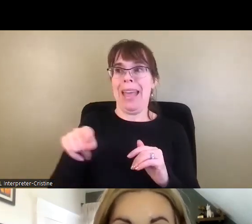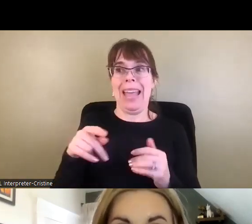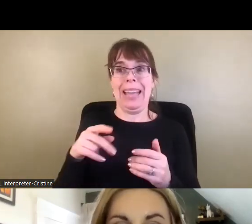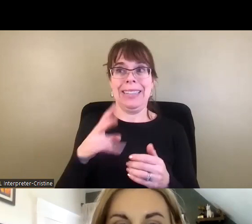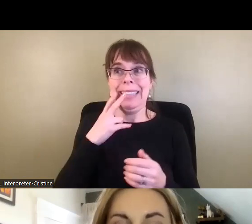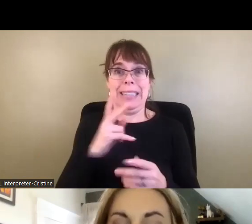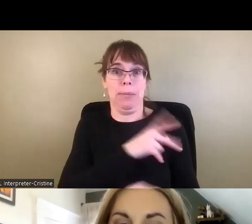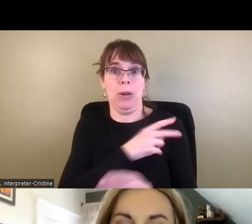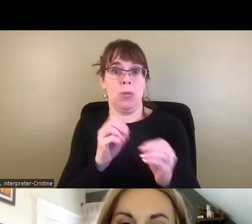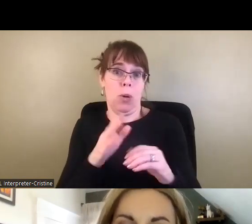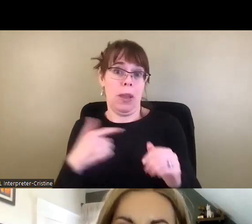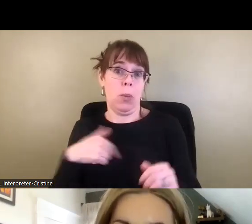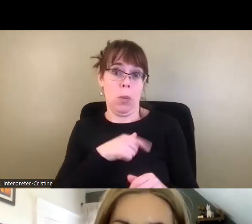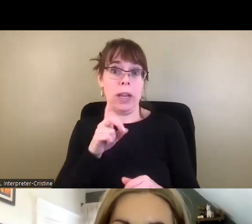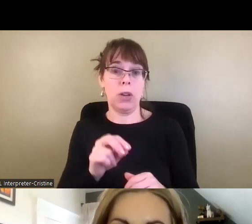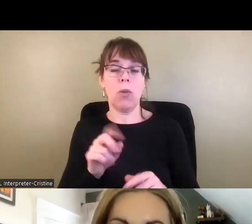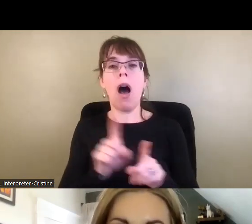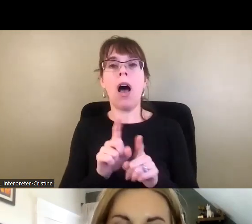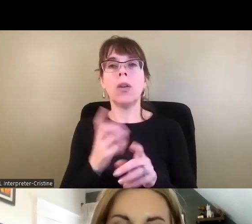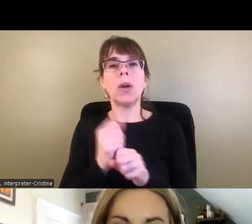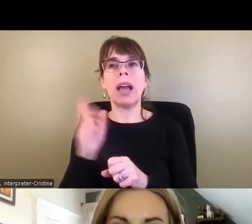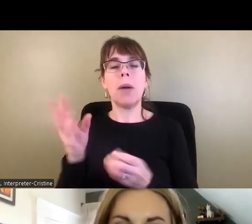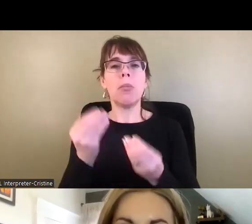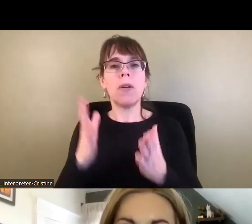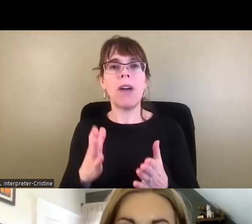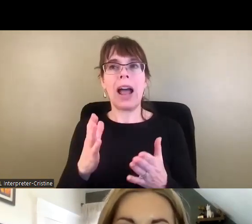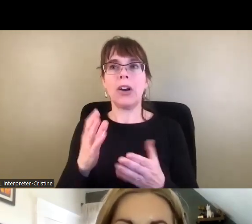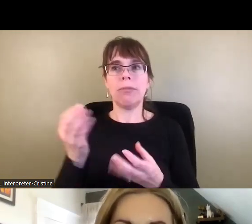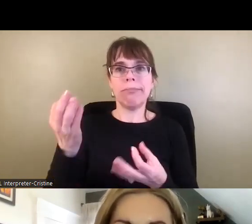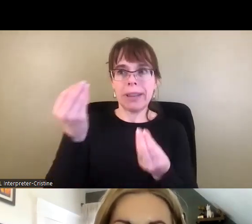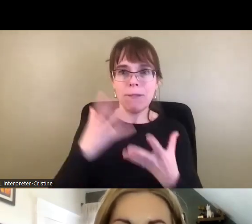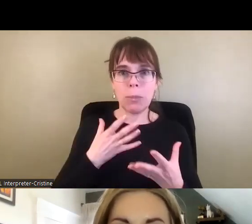and also to get the provider input on how we craft policy is really important as well.